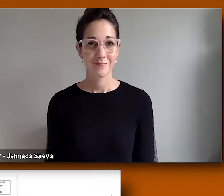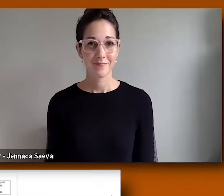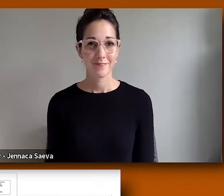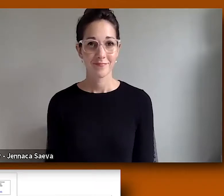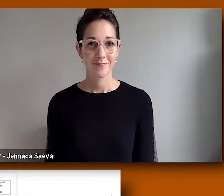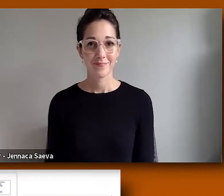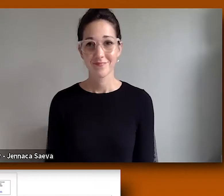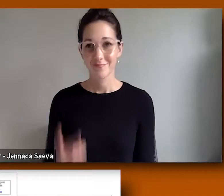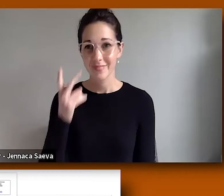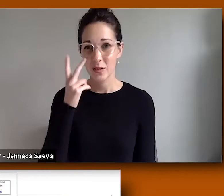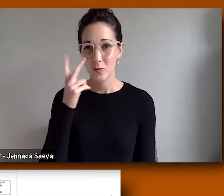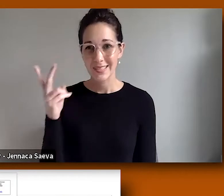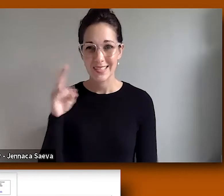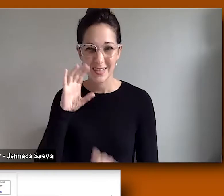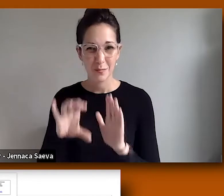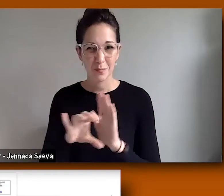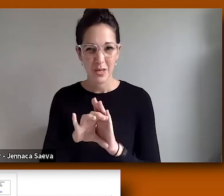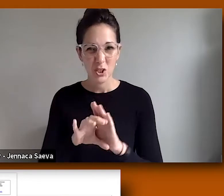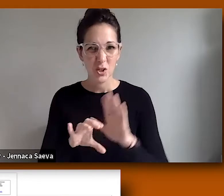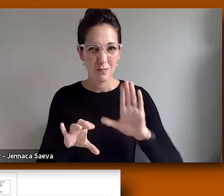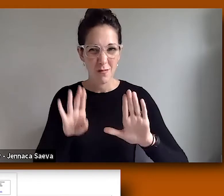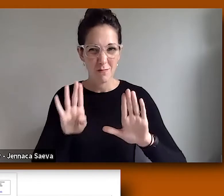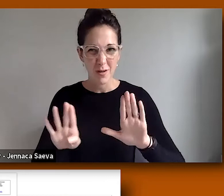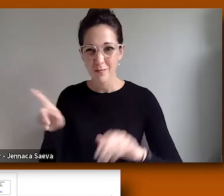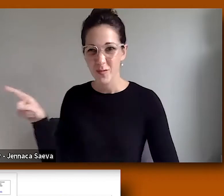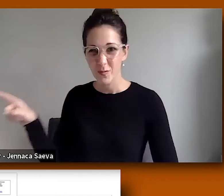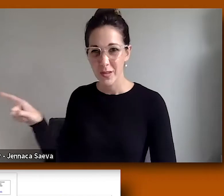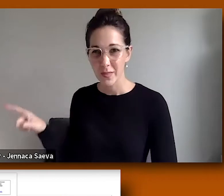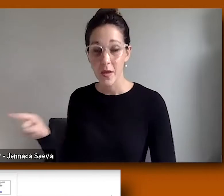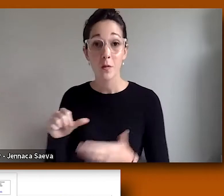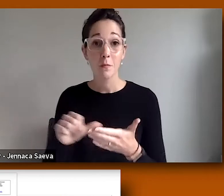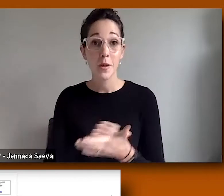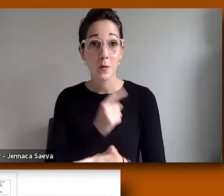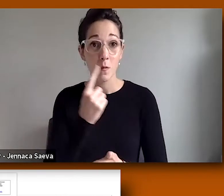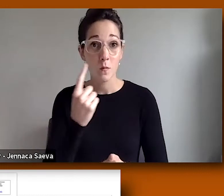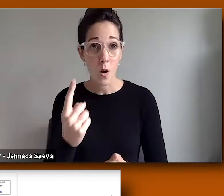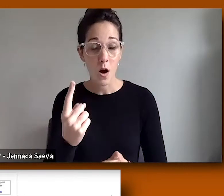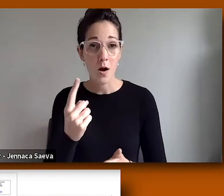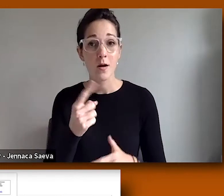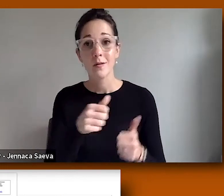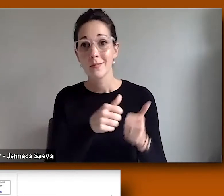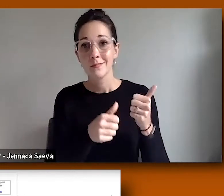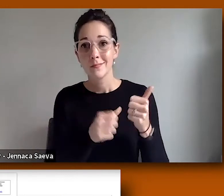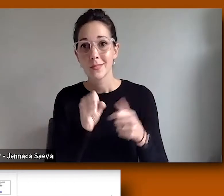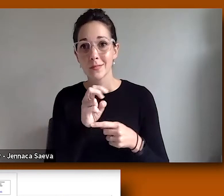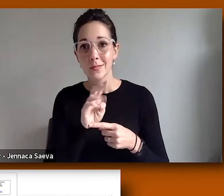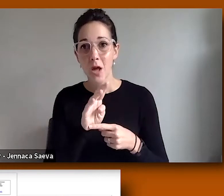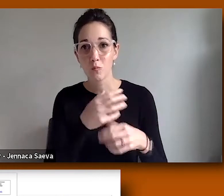As you can see on the two images, page one of the subrecipient commitment form